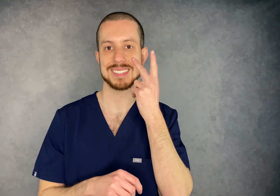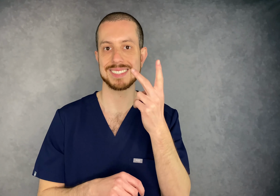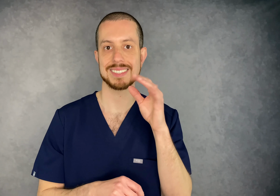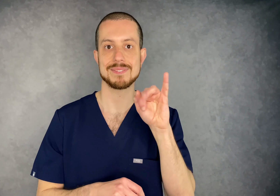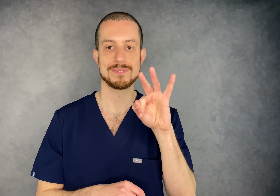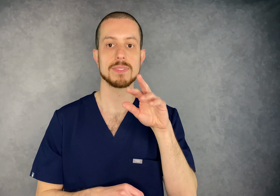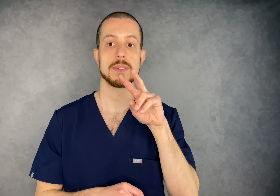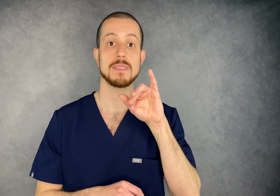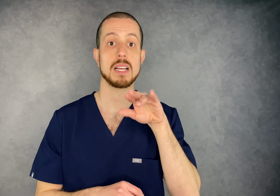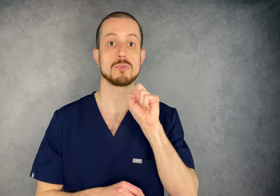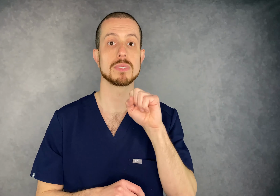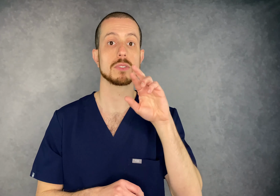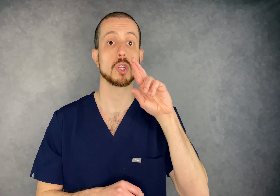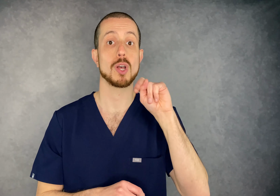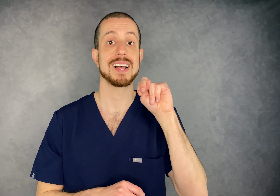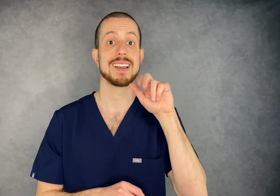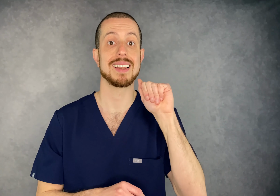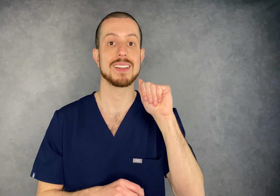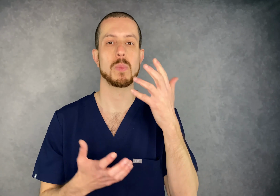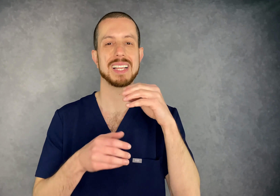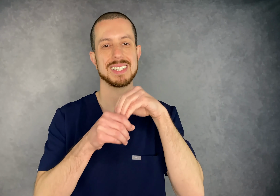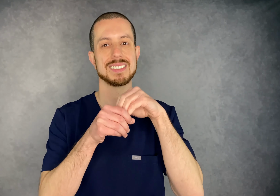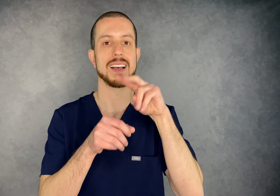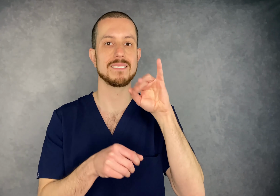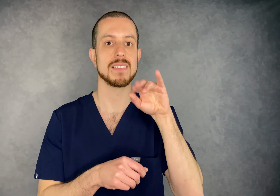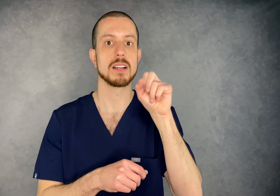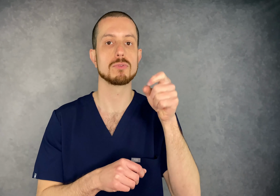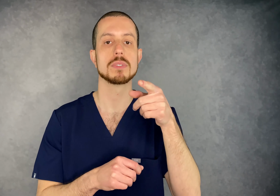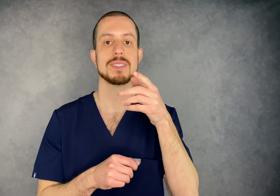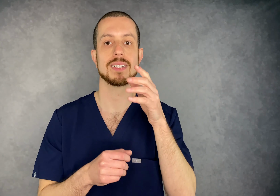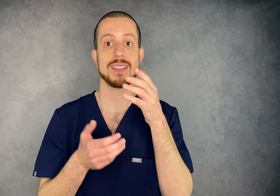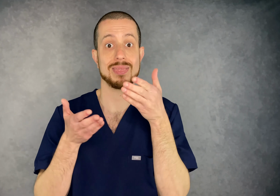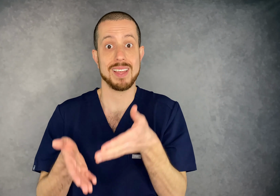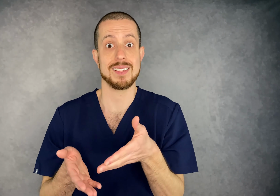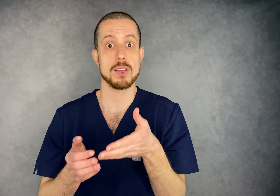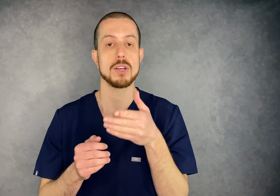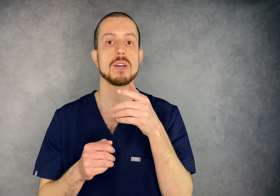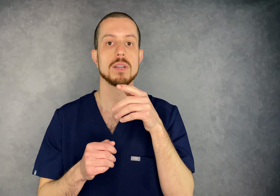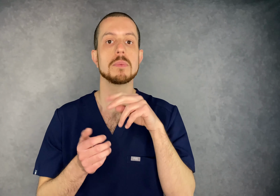which is a test that will determine whether viral RNA is present in the sample.